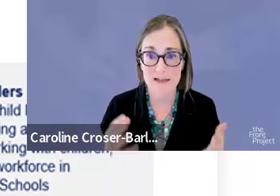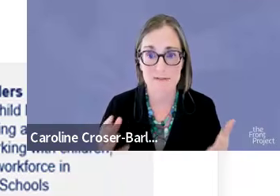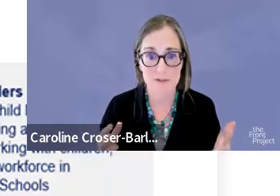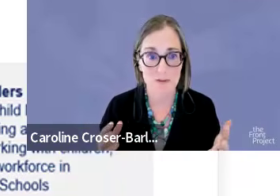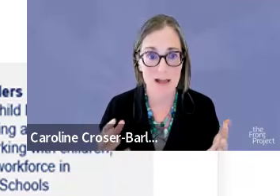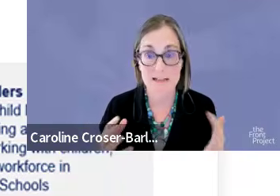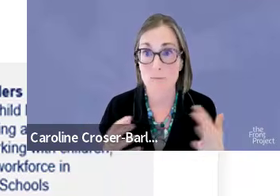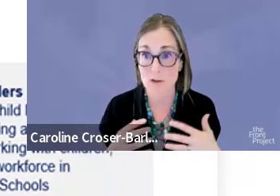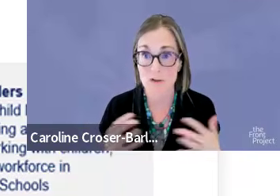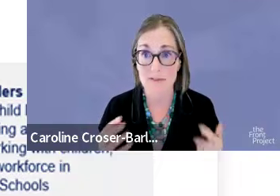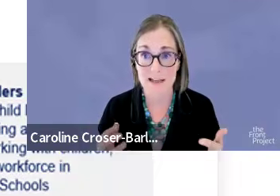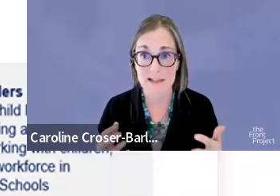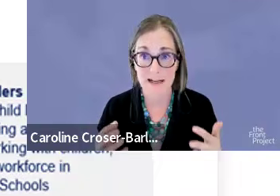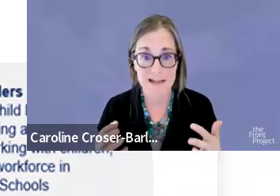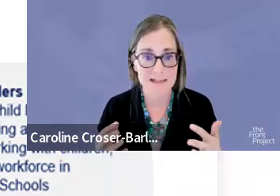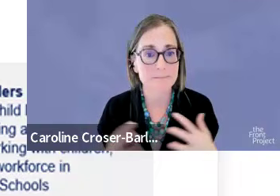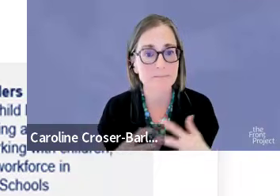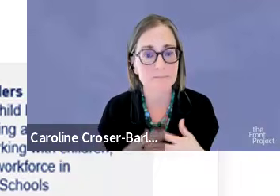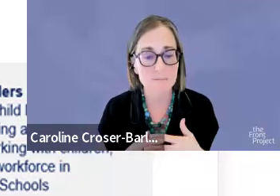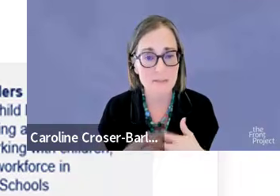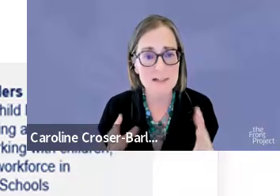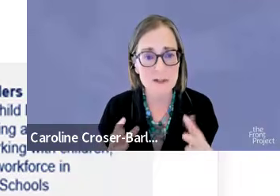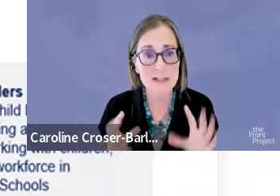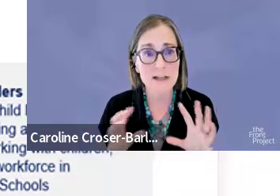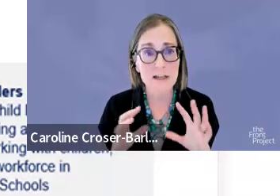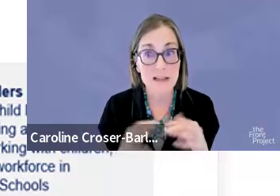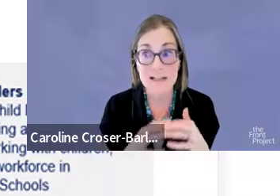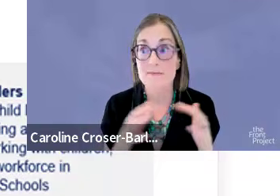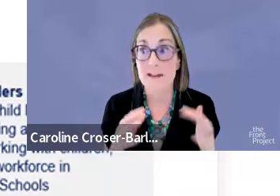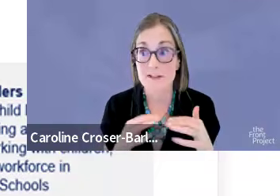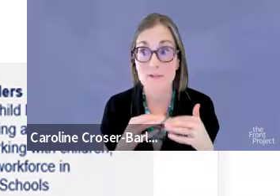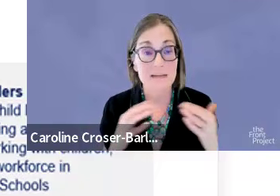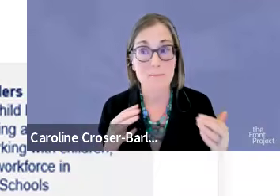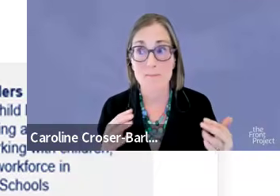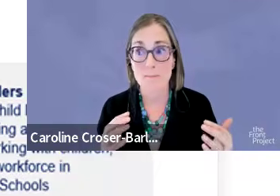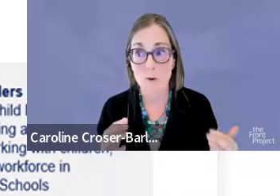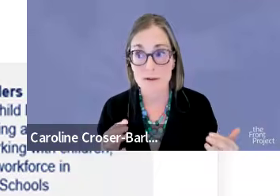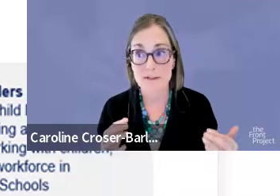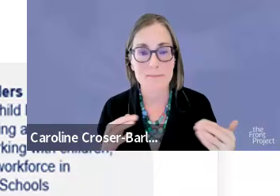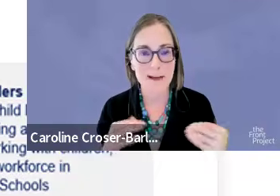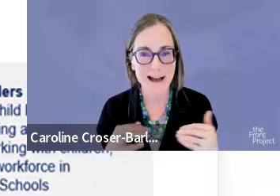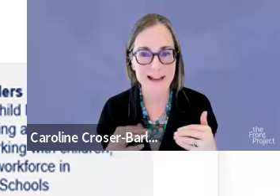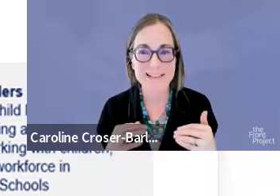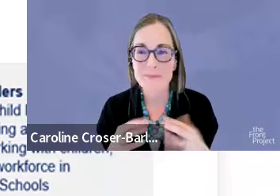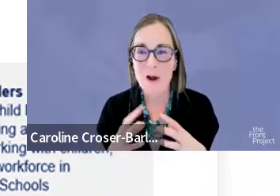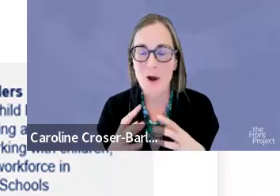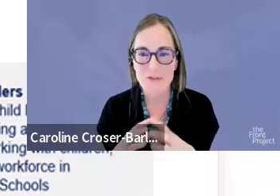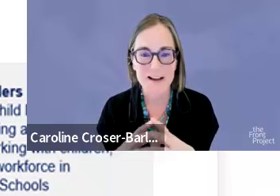current individualised model of the NDIS. And so that is, in fact, a really important part of